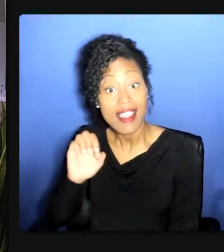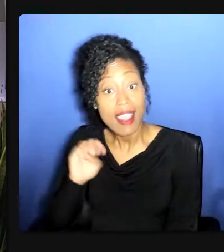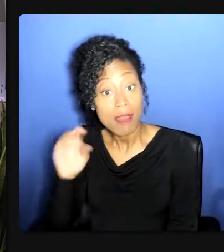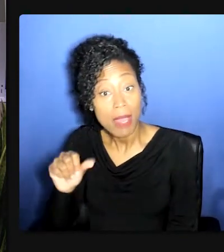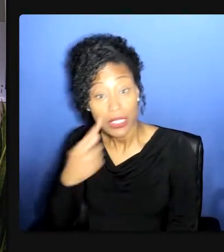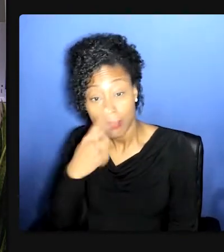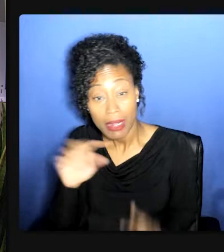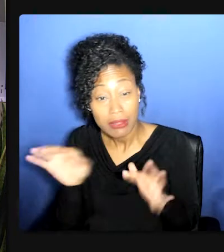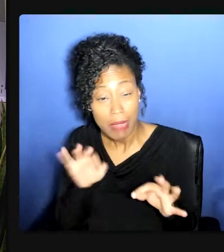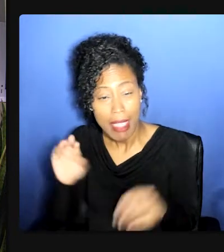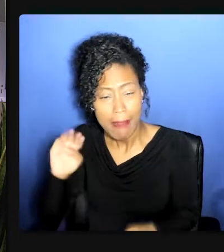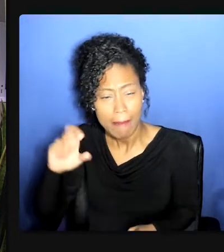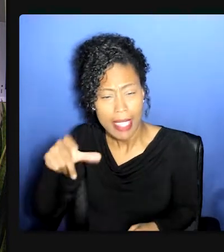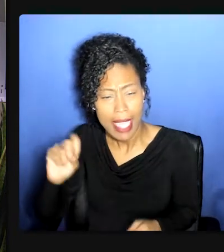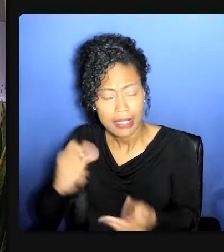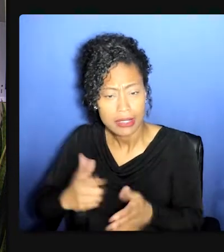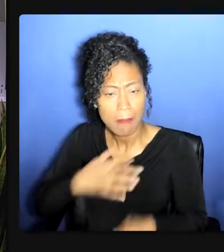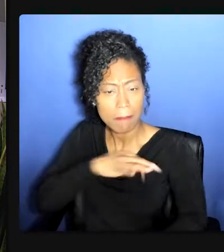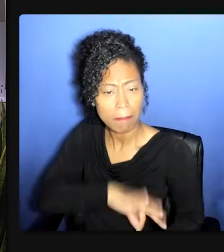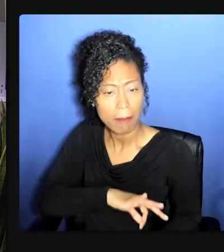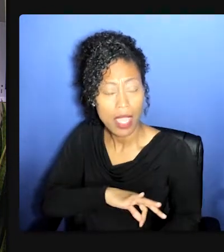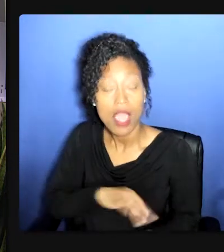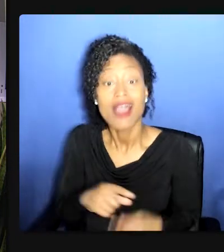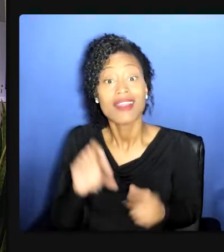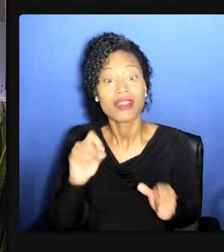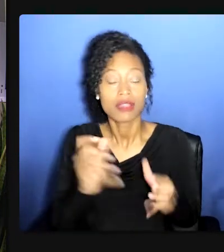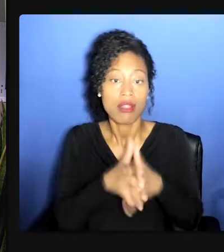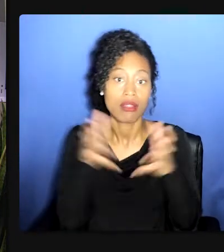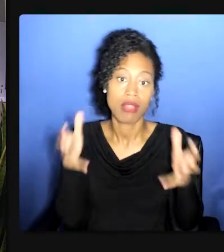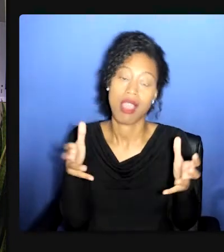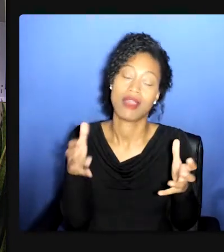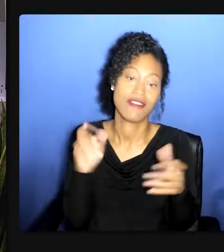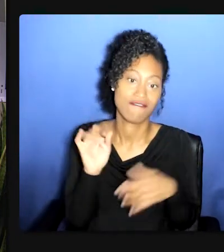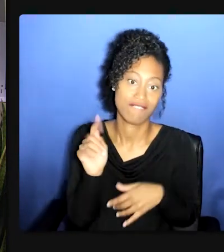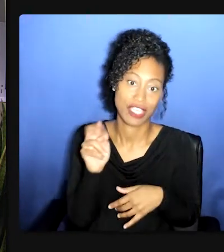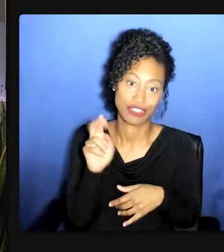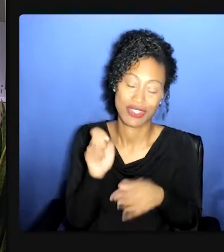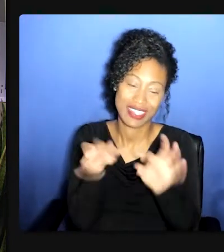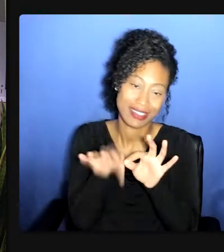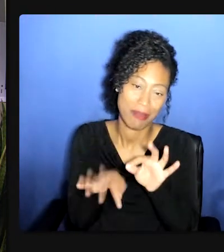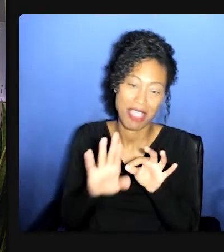MPS has lots of features that simplify your game server hosting.